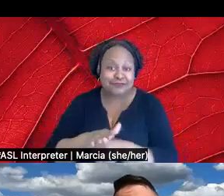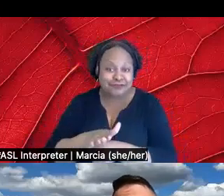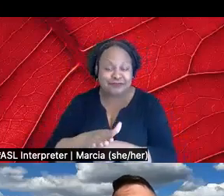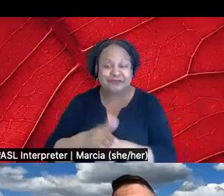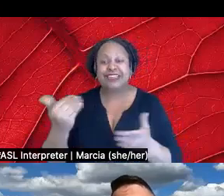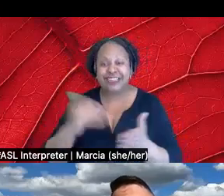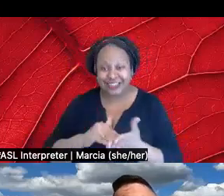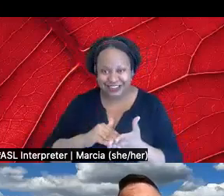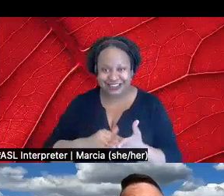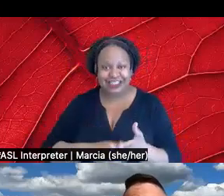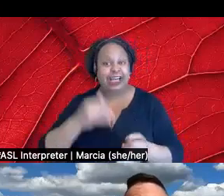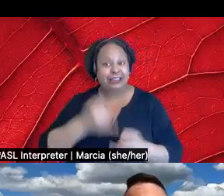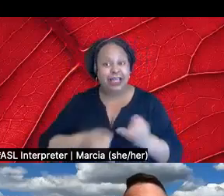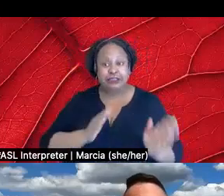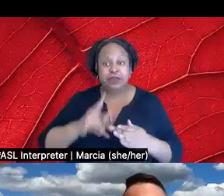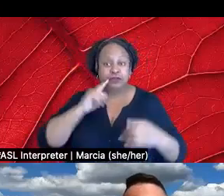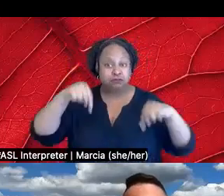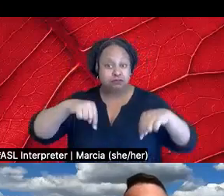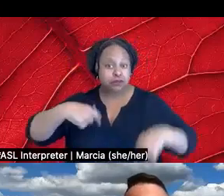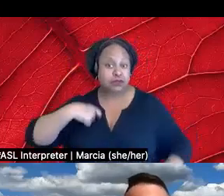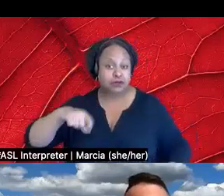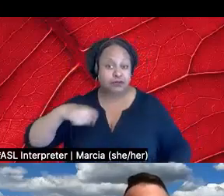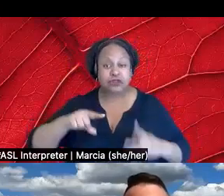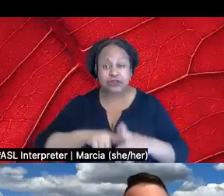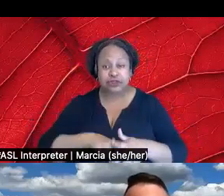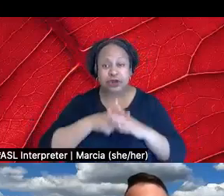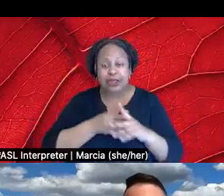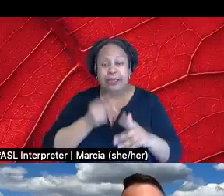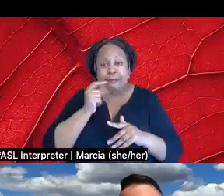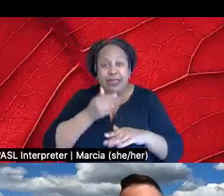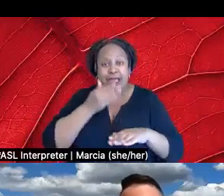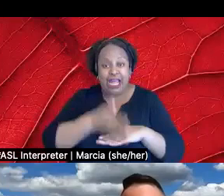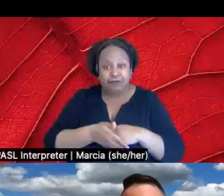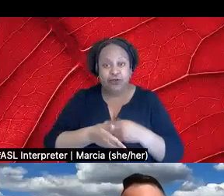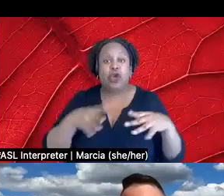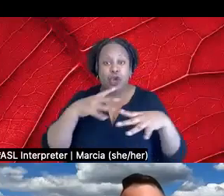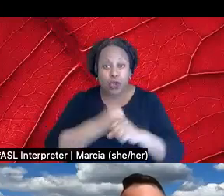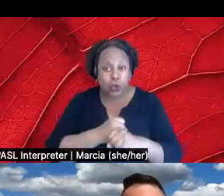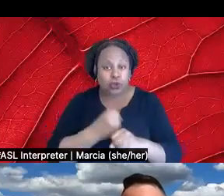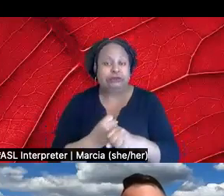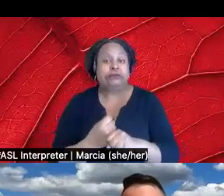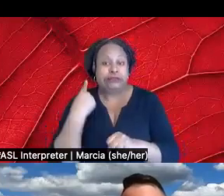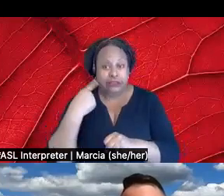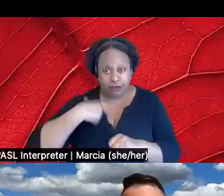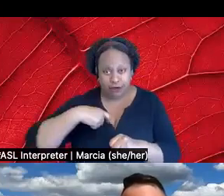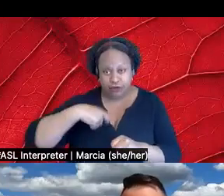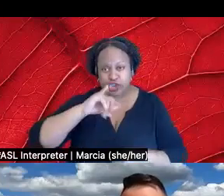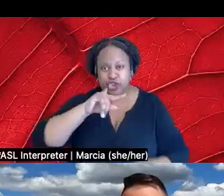Lastly, planning for this conference started immediately after the close of our last conference in June, 2021.